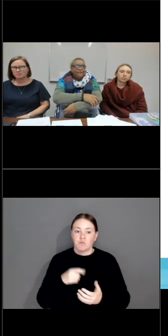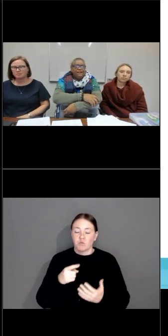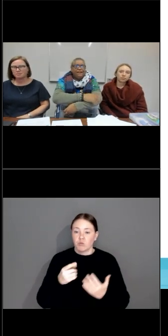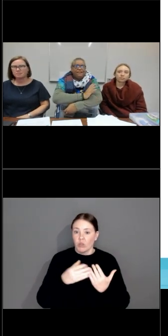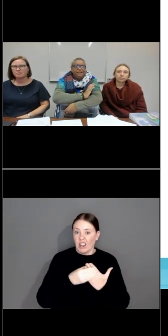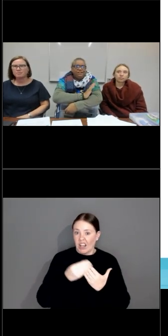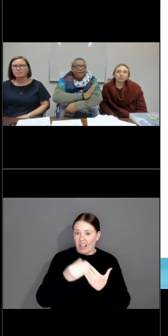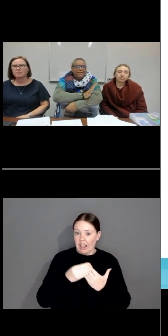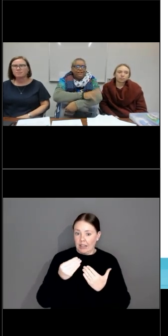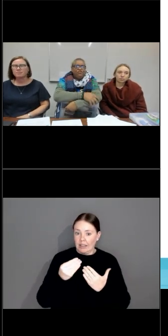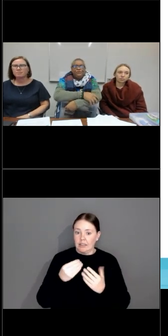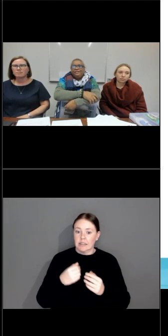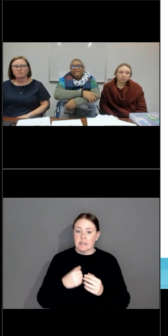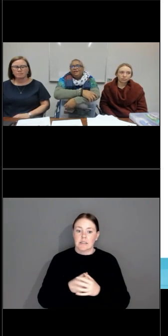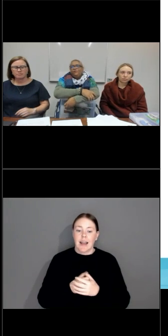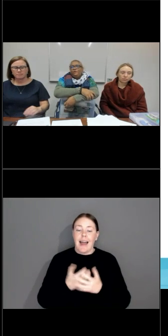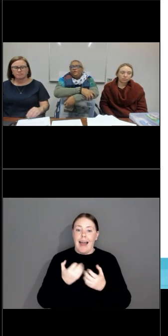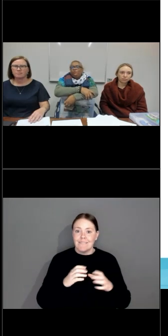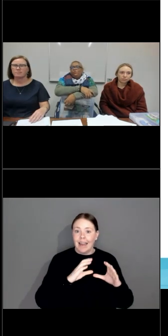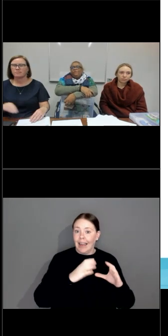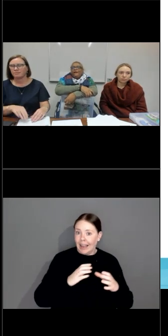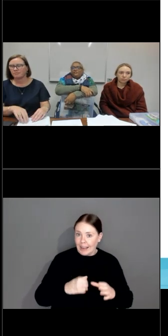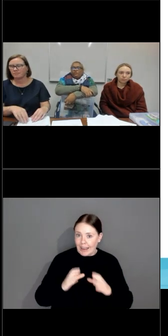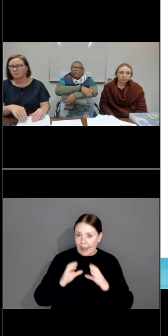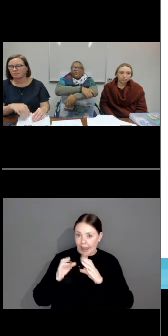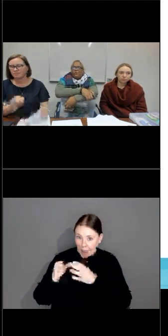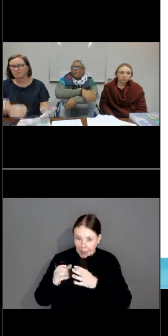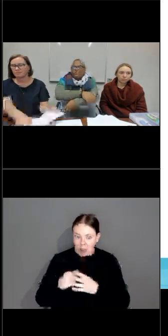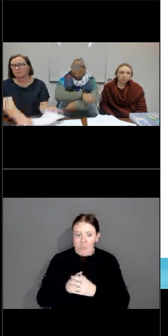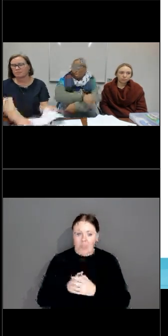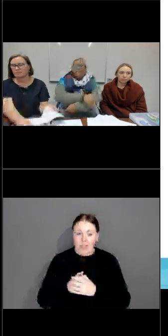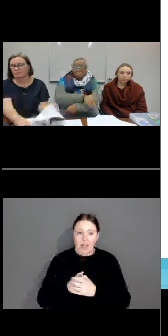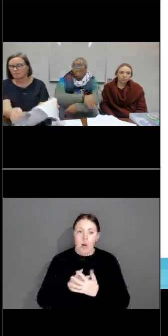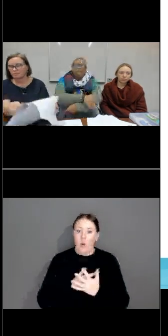cards actually come in categories which is all about storytelling because storytelling is about